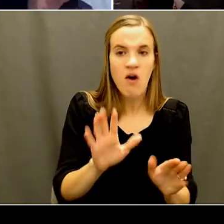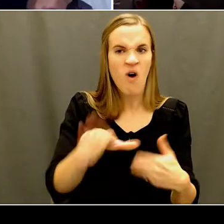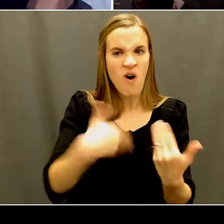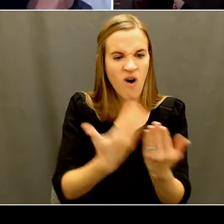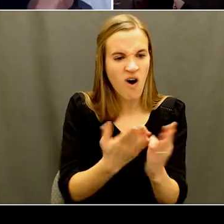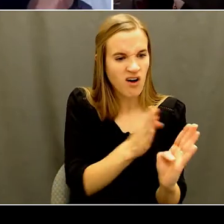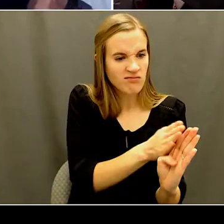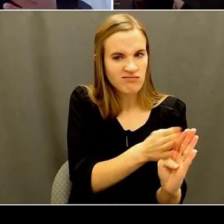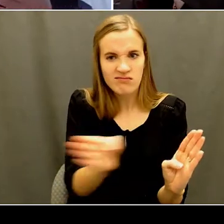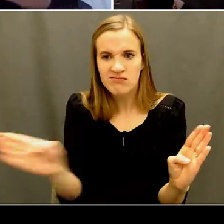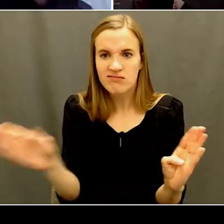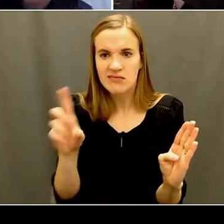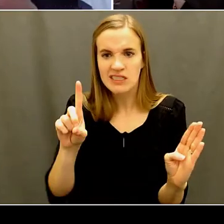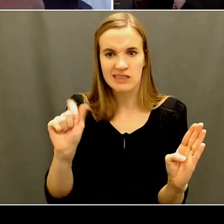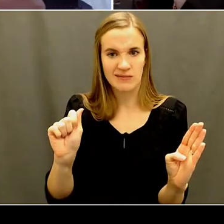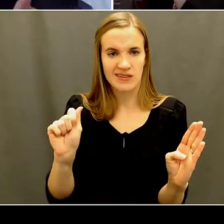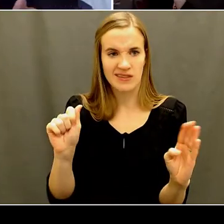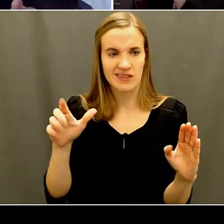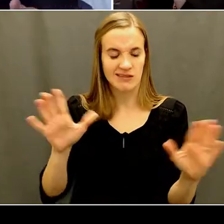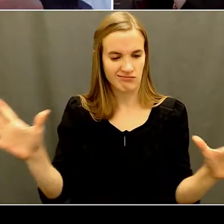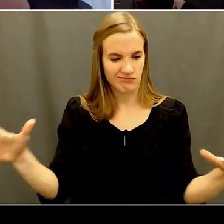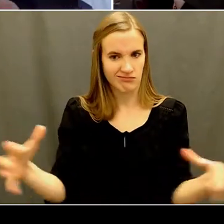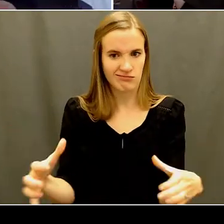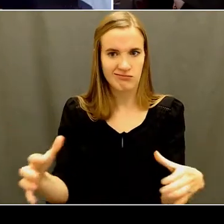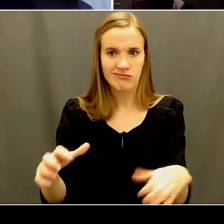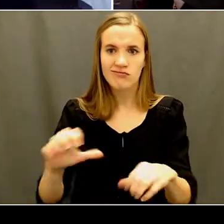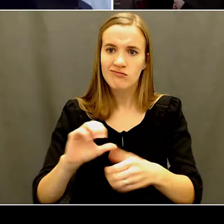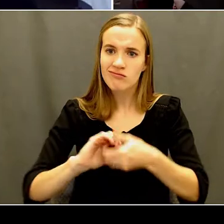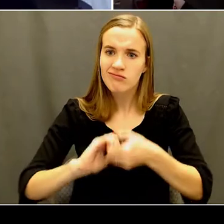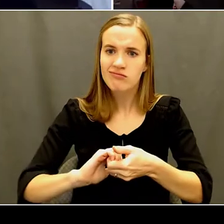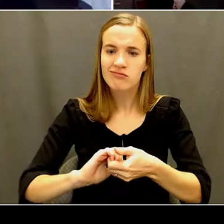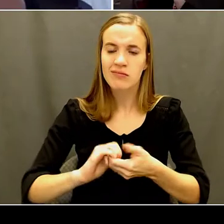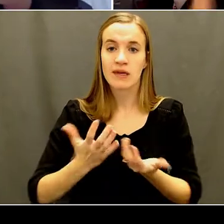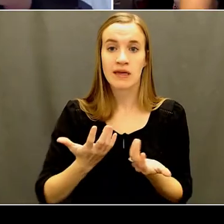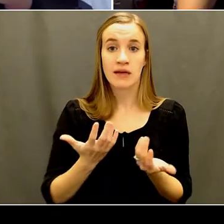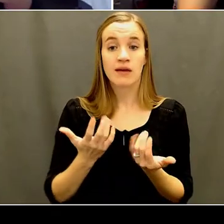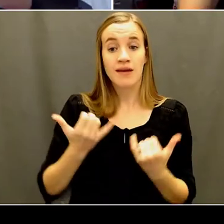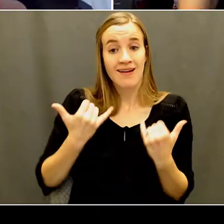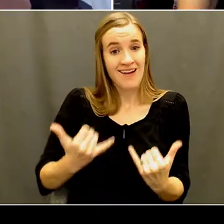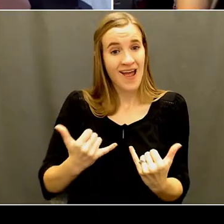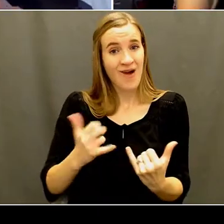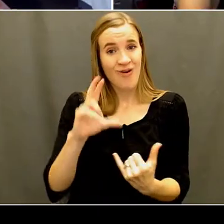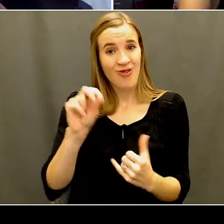with Disabilities Act. And we can't do that without acknowledging what it took